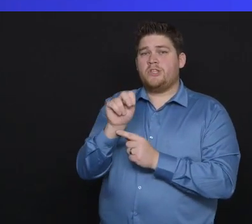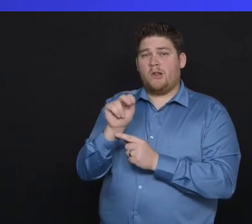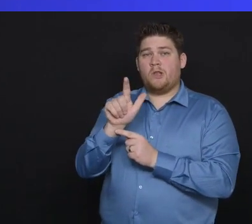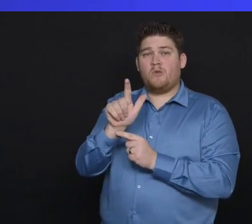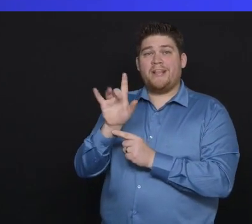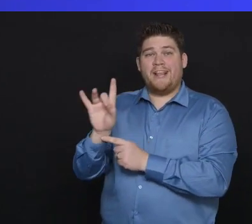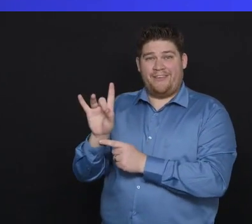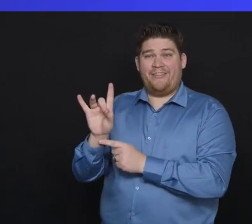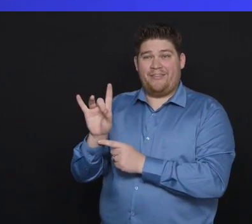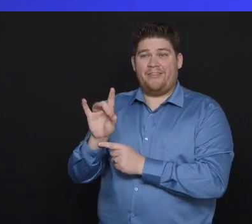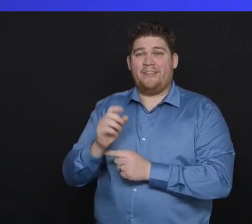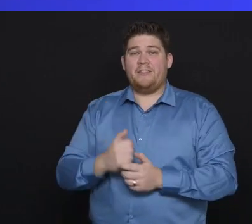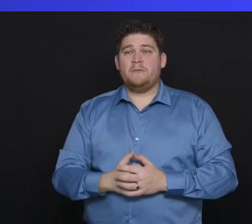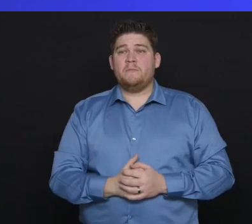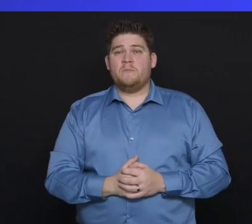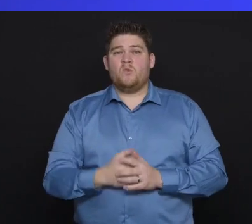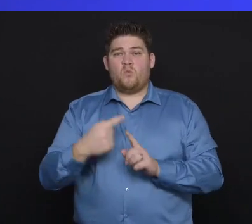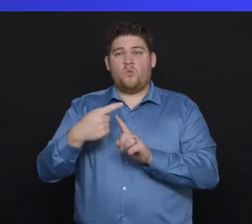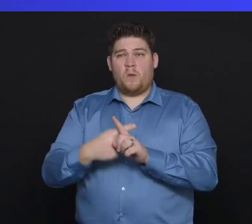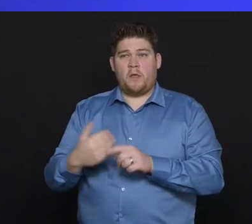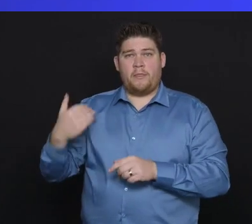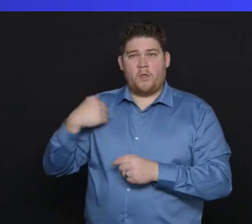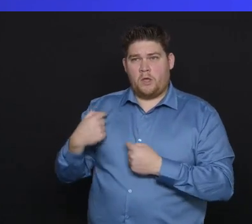The fact that it